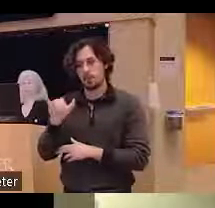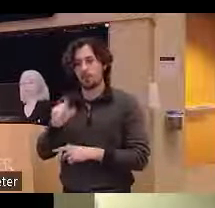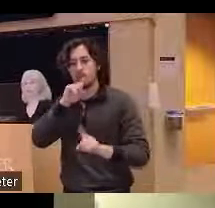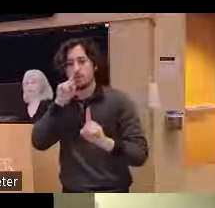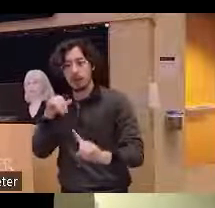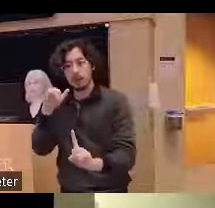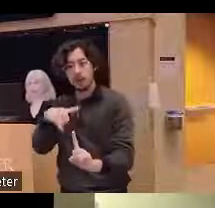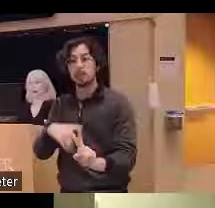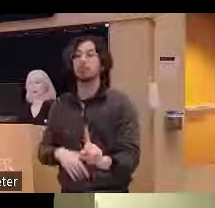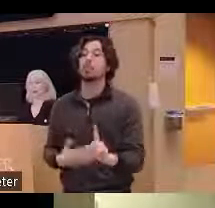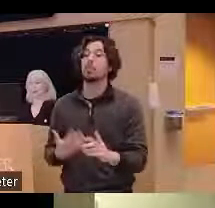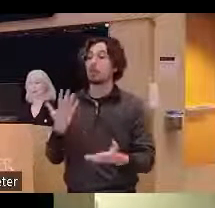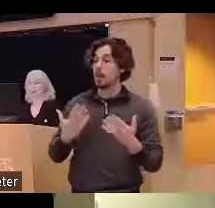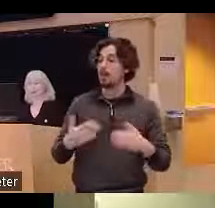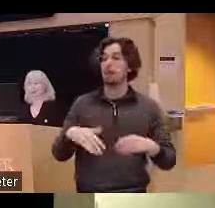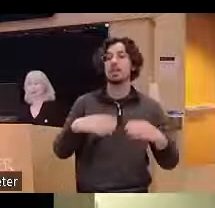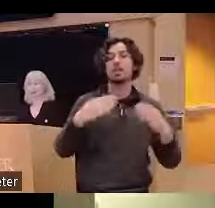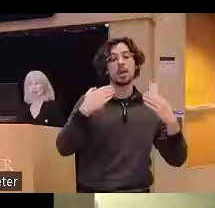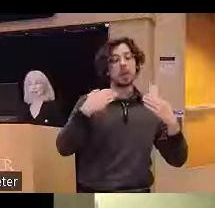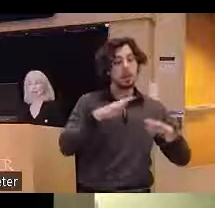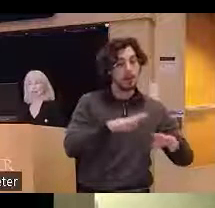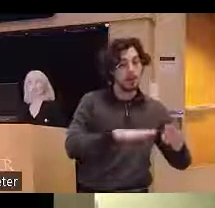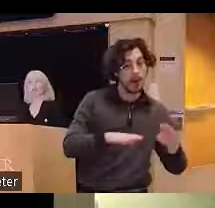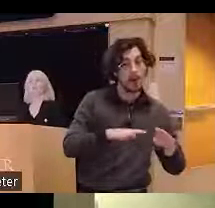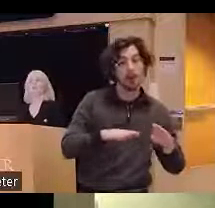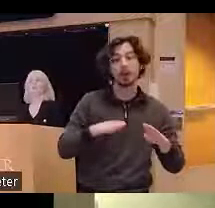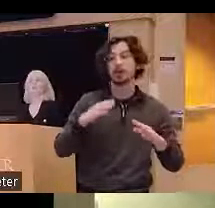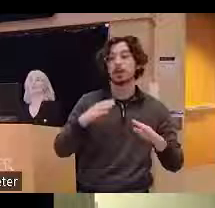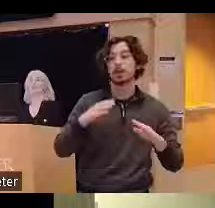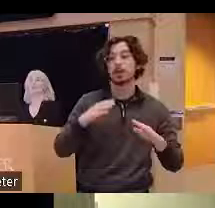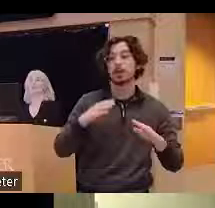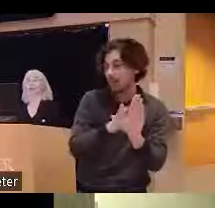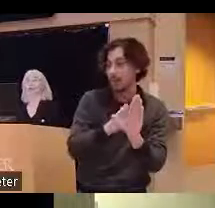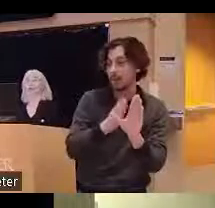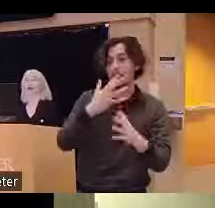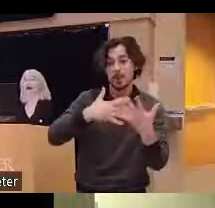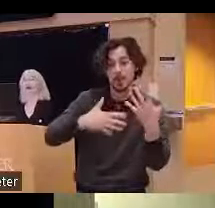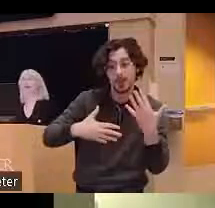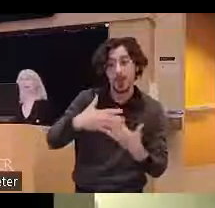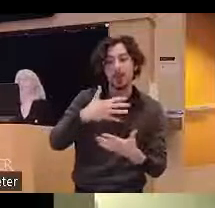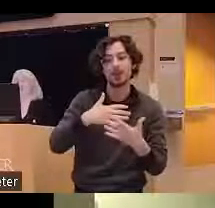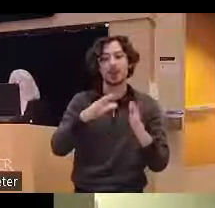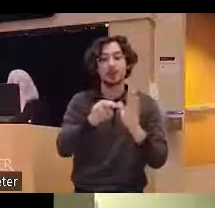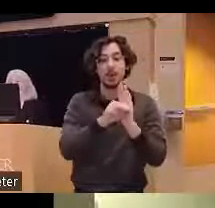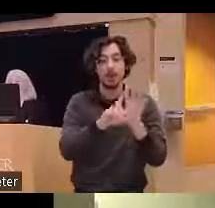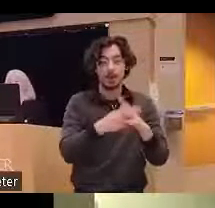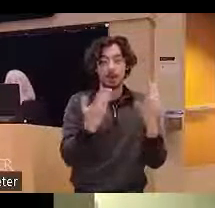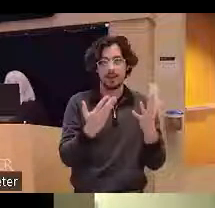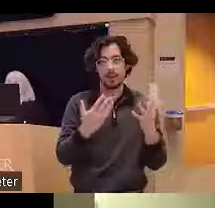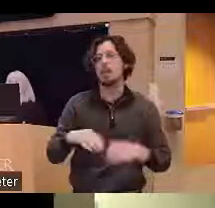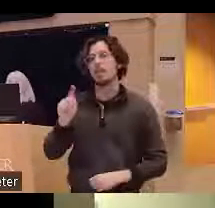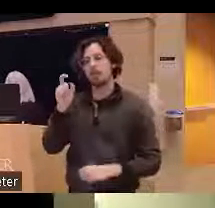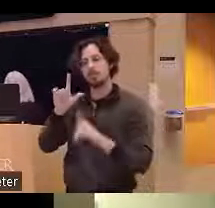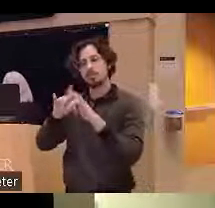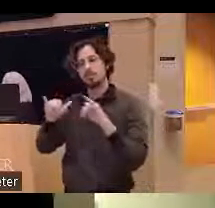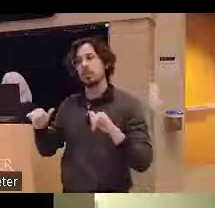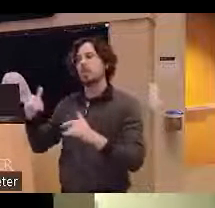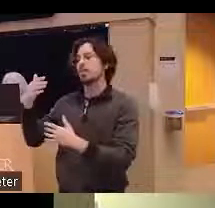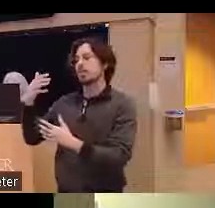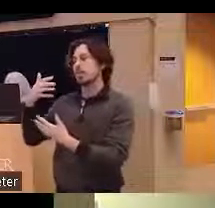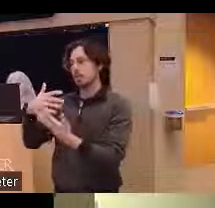psychosocial model started in Rochester but so did psychon neuroimmunology right so did the idea that